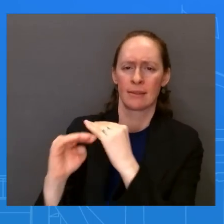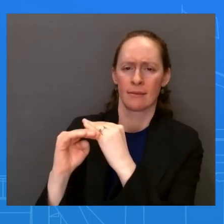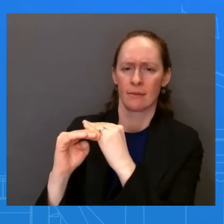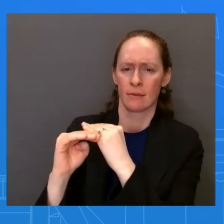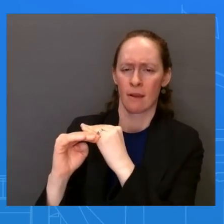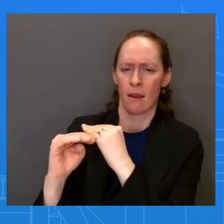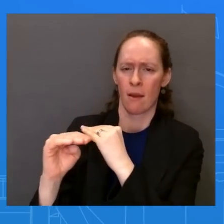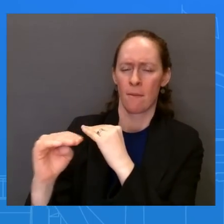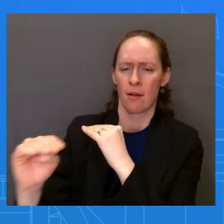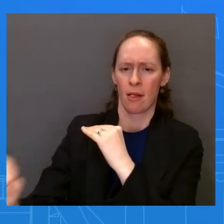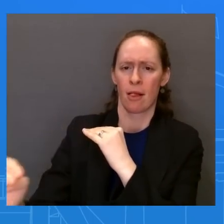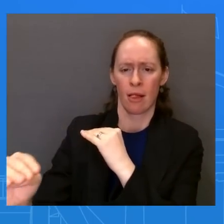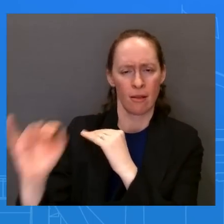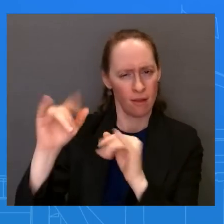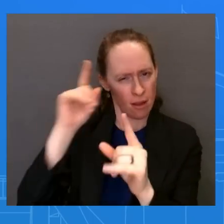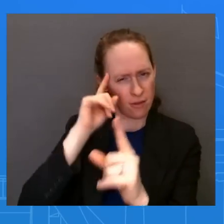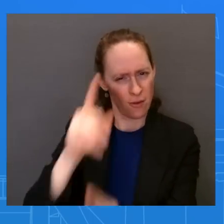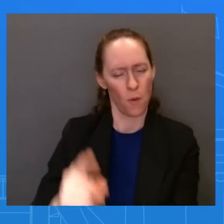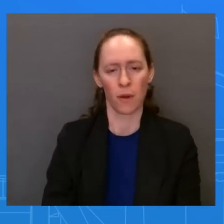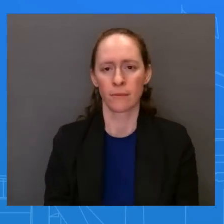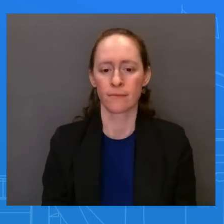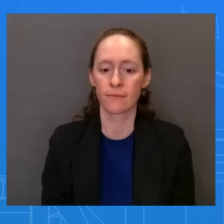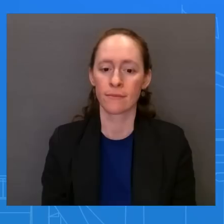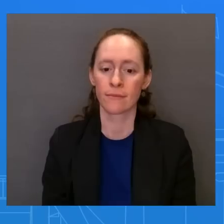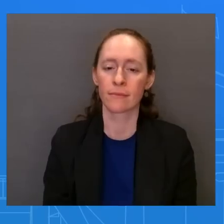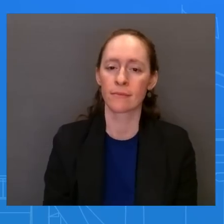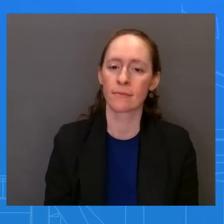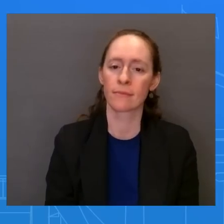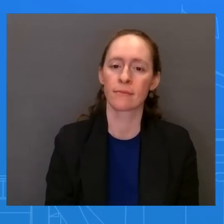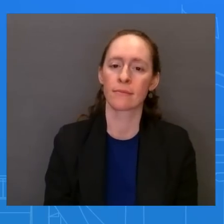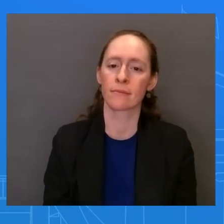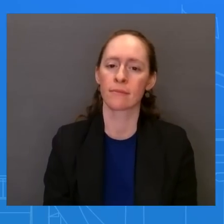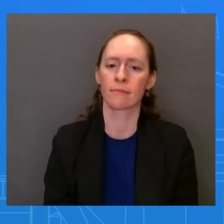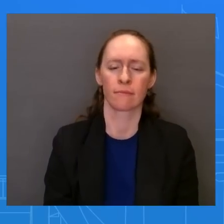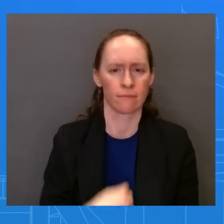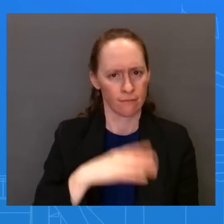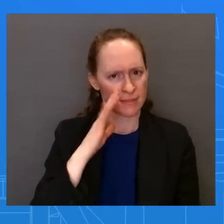We'll continue our work to make progress on reducing prices and investing in our infrastructure,